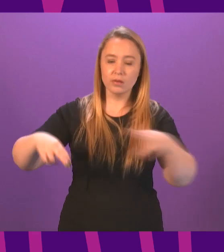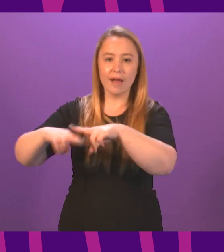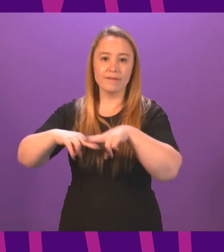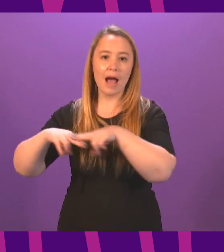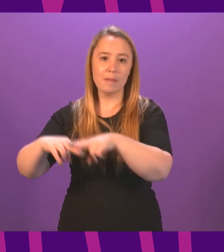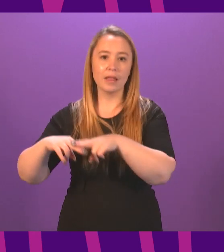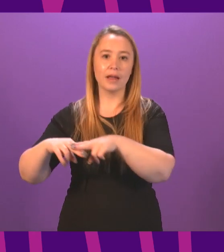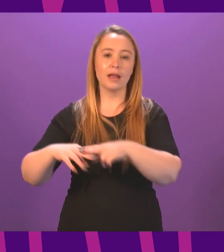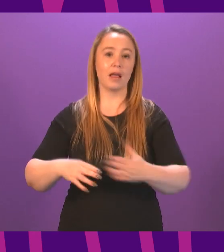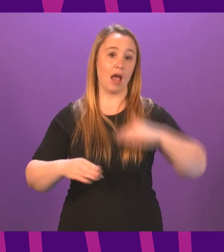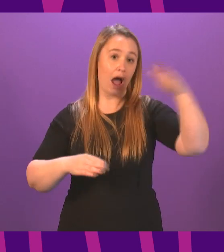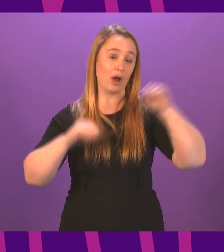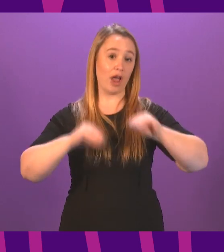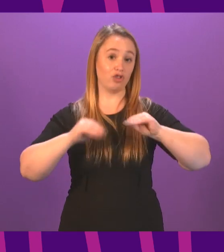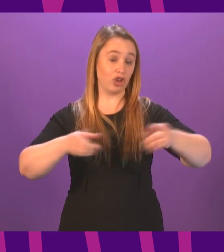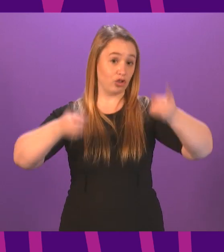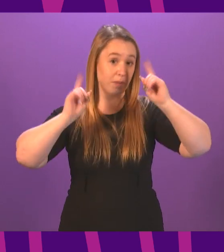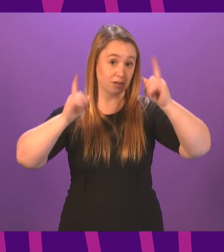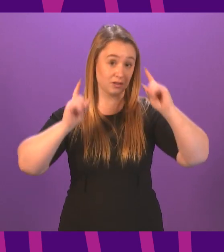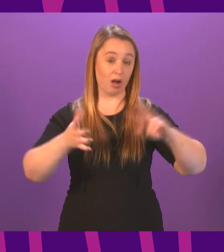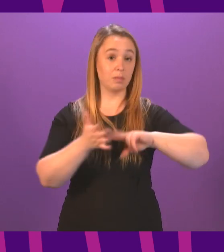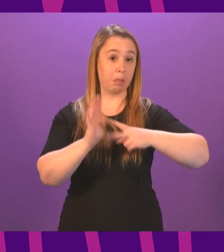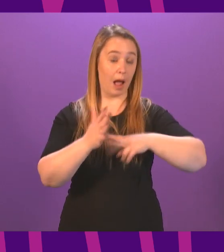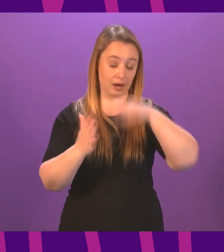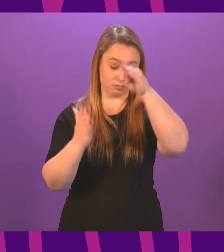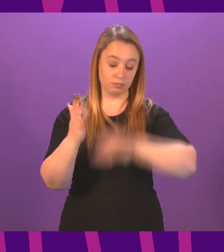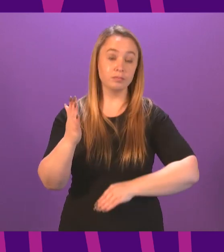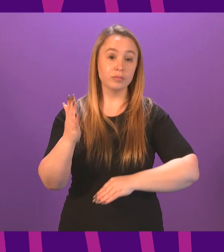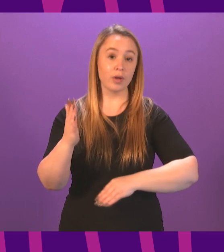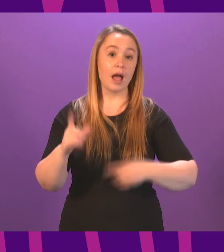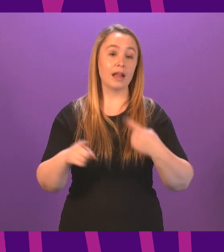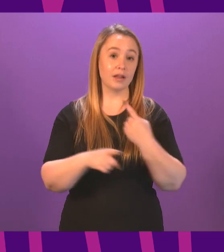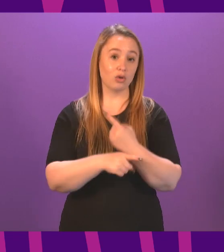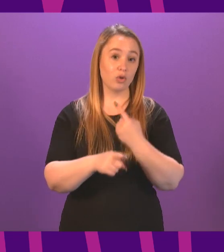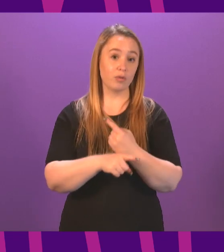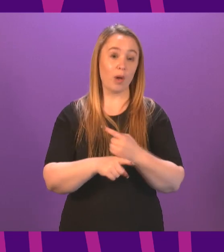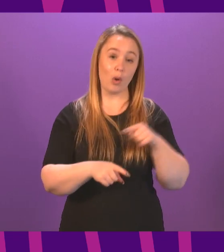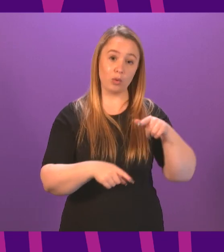supporting students to go home for Christmas, he explicitly made the obvious, but important